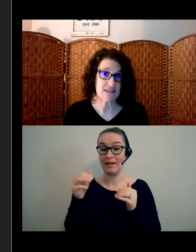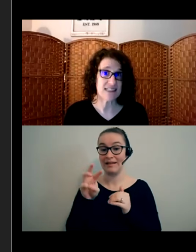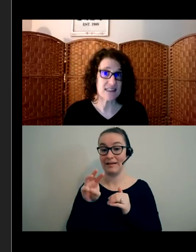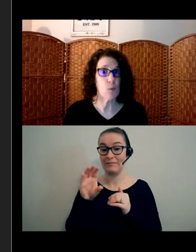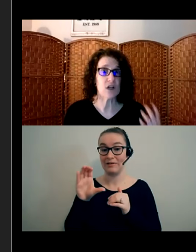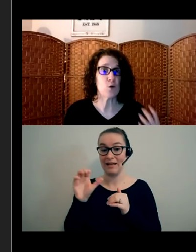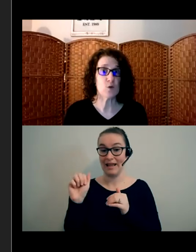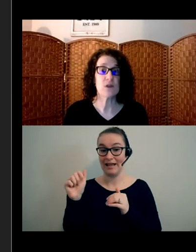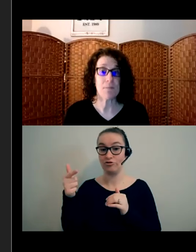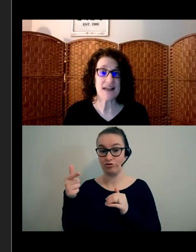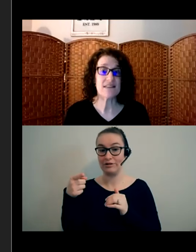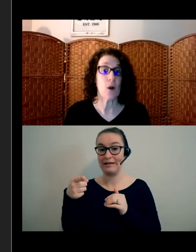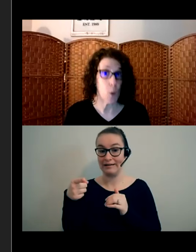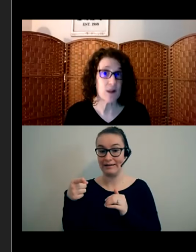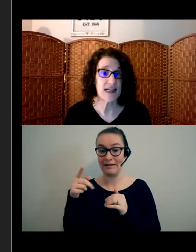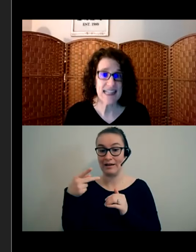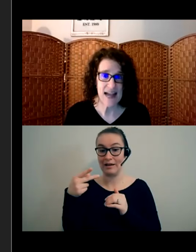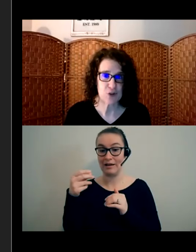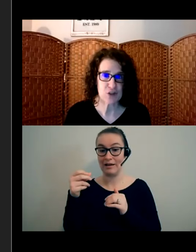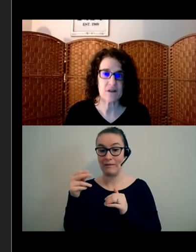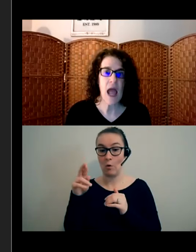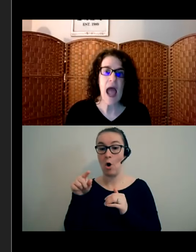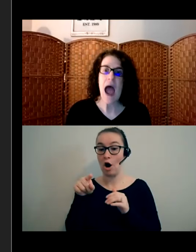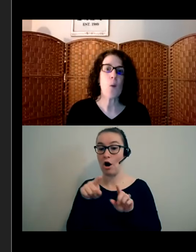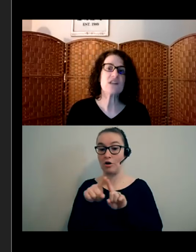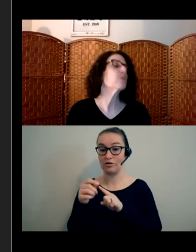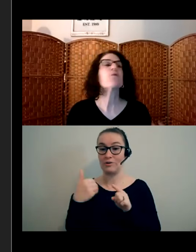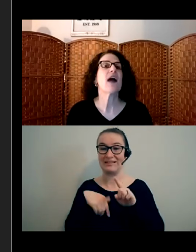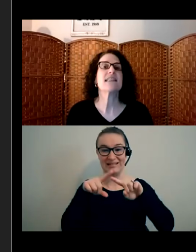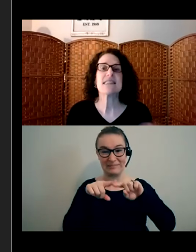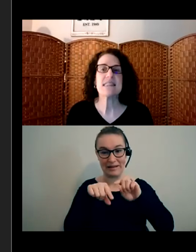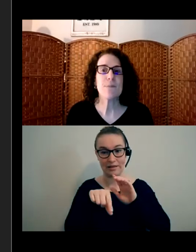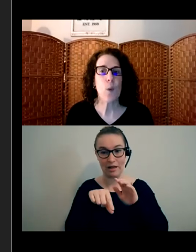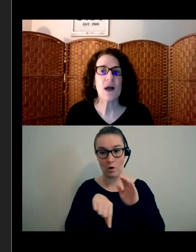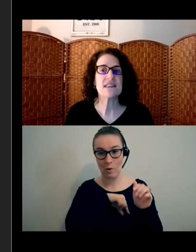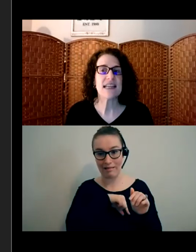as someone who depends on quality captions. I wanted to provide a simple way